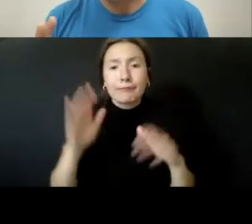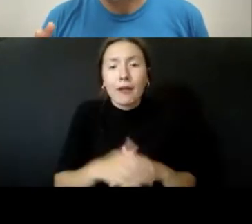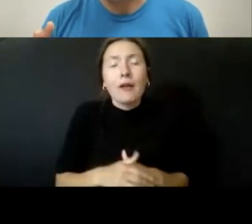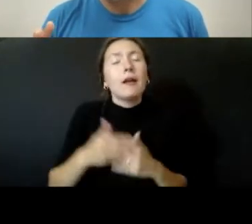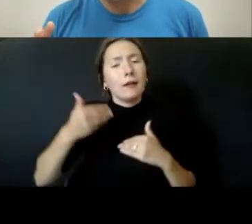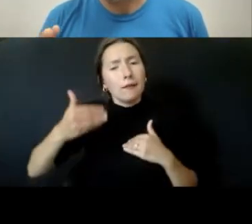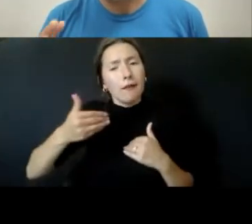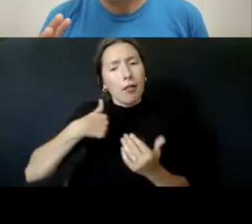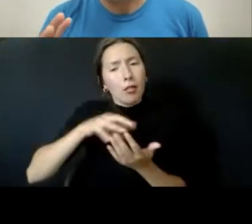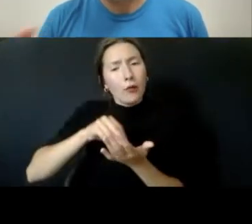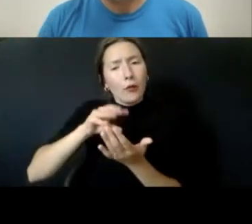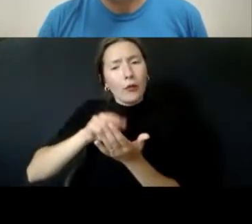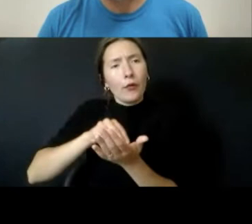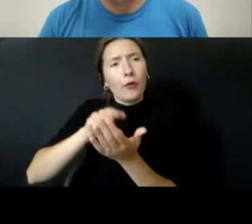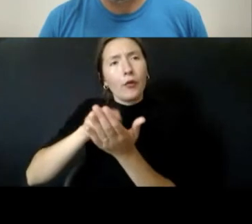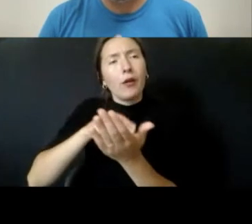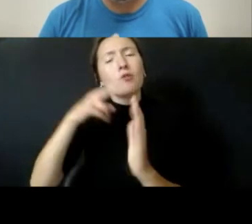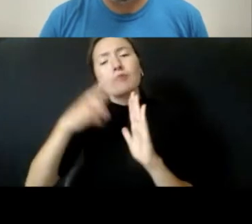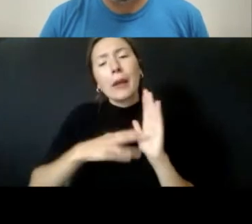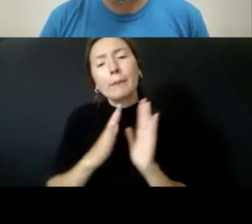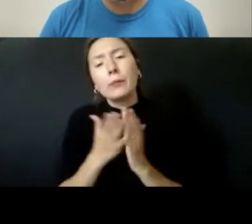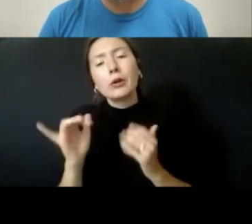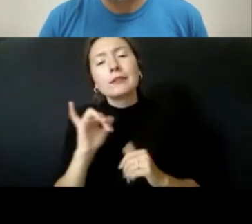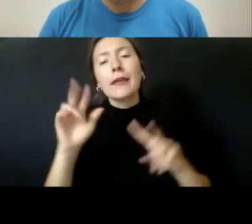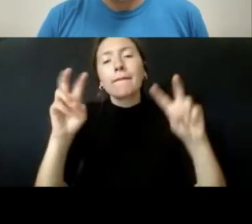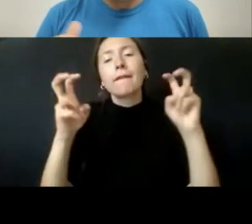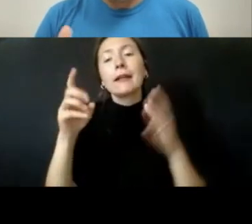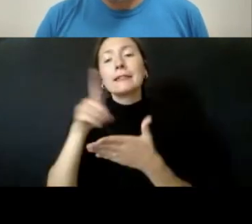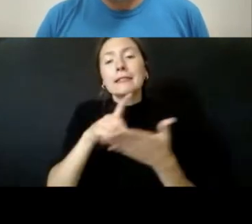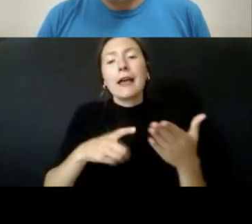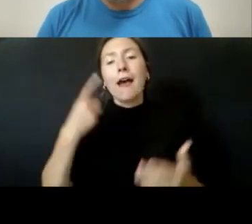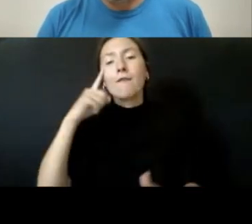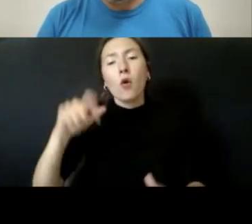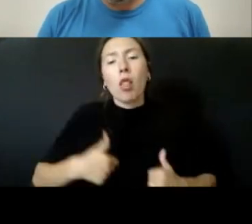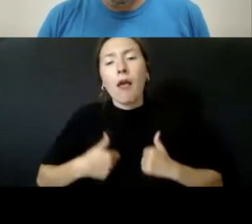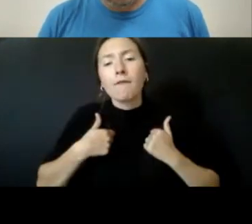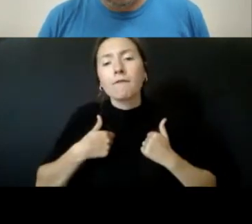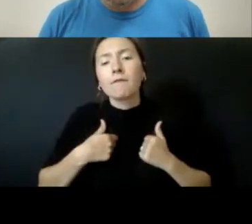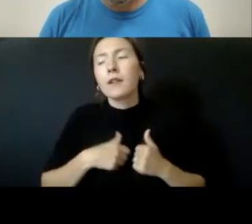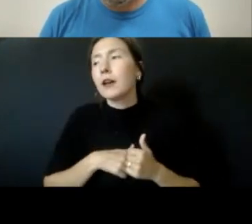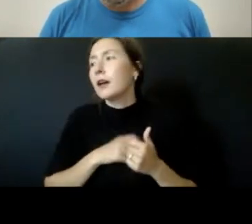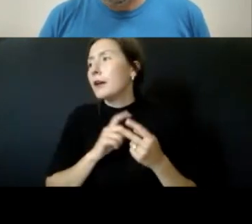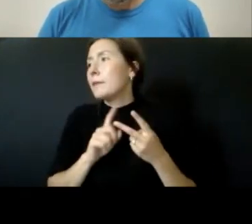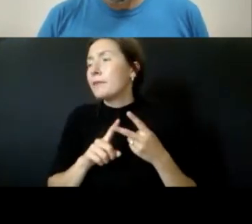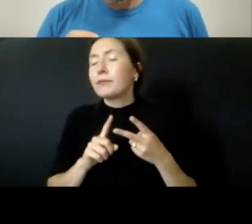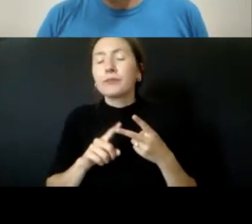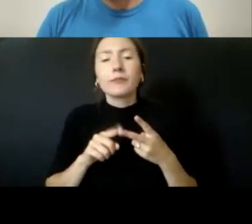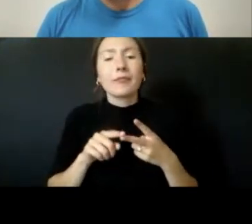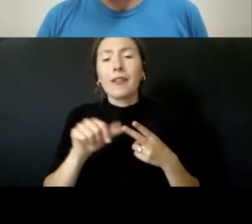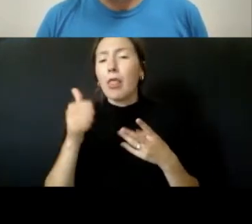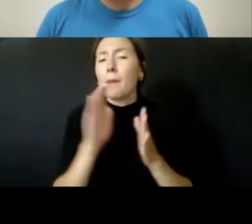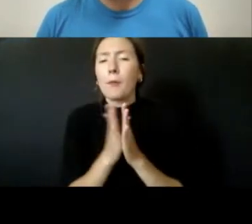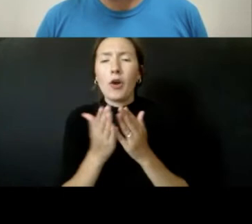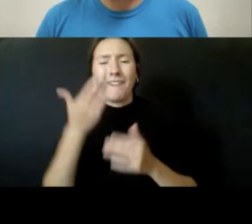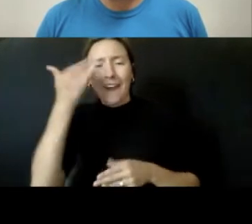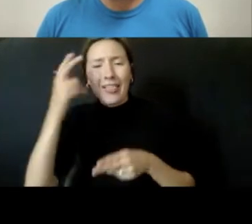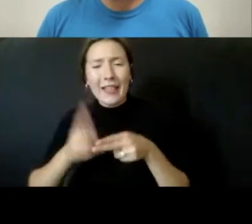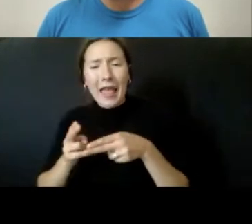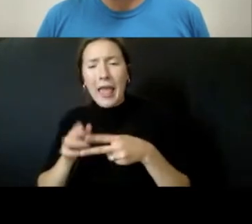that i've read so thinking outside of um typical websites and things like that it's really like